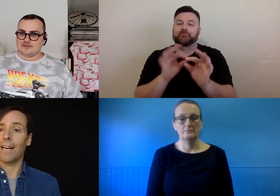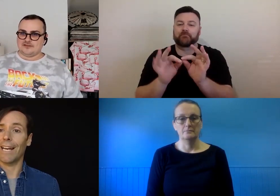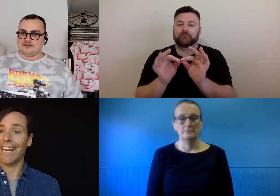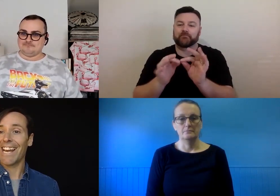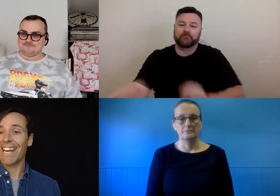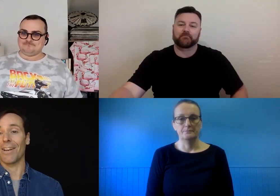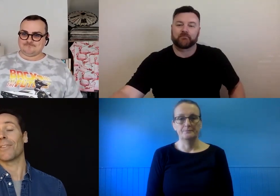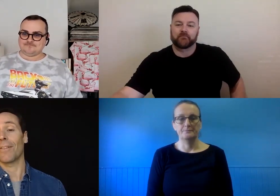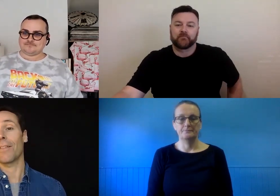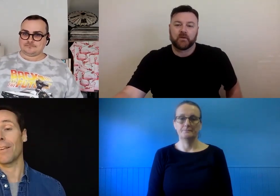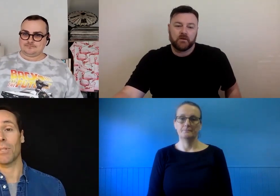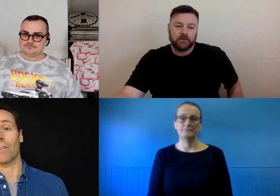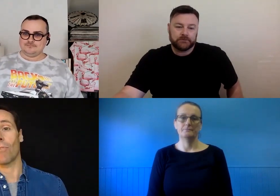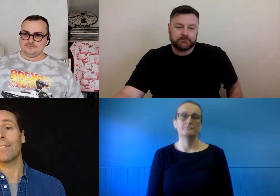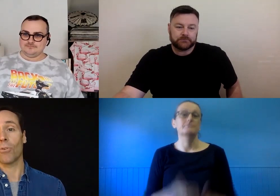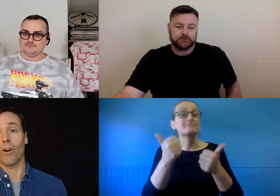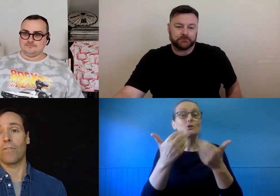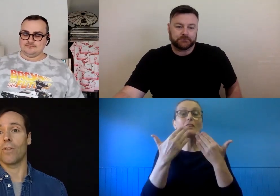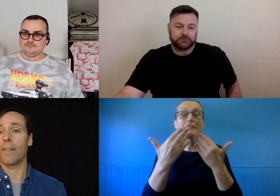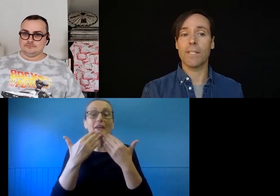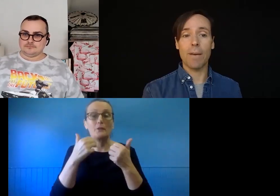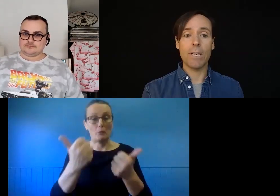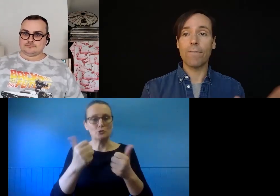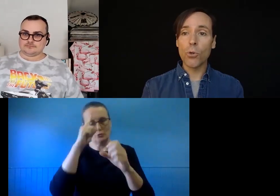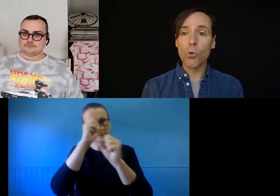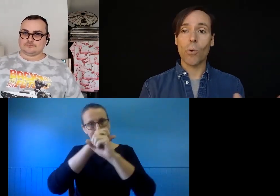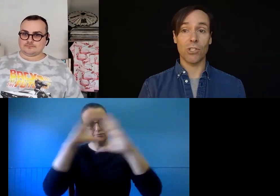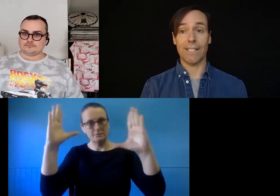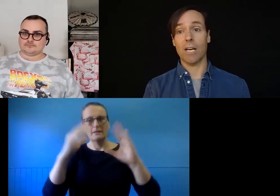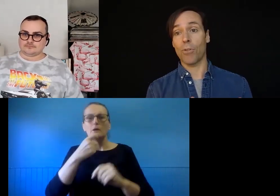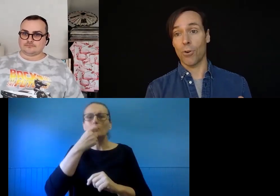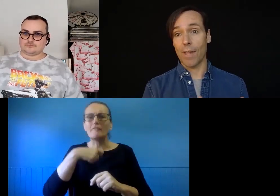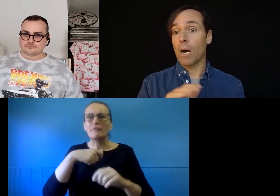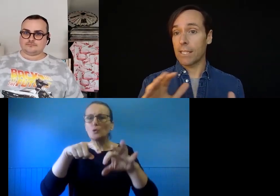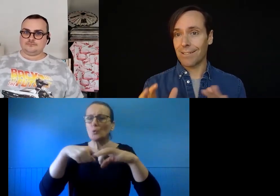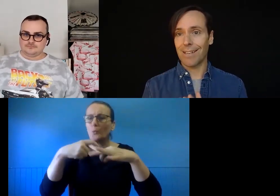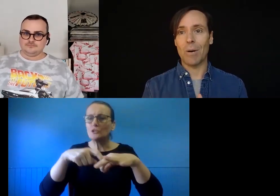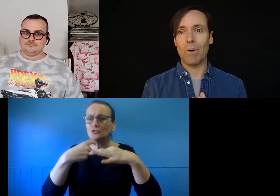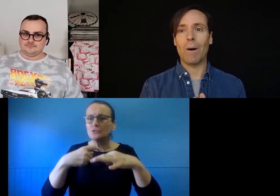hope it answers the question >> KEVIN DU PREEZ: That was a great overview. There is a few questions that have come through that might